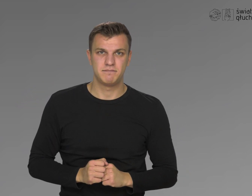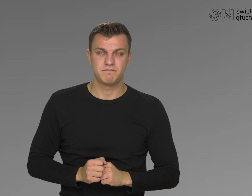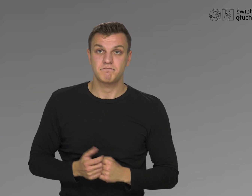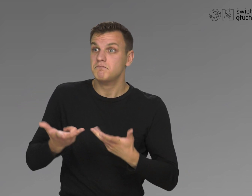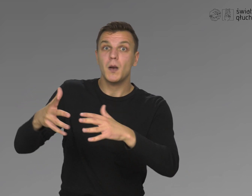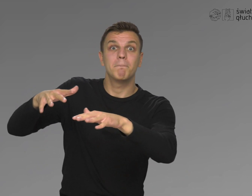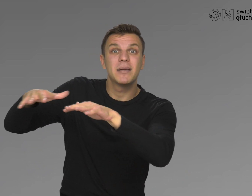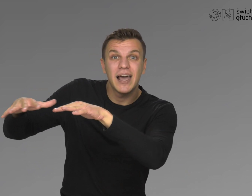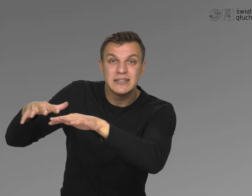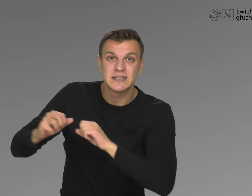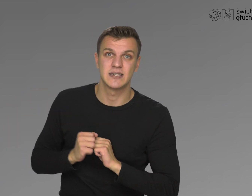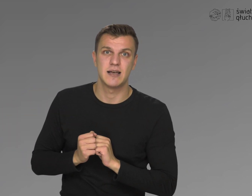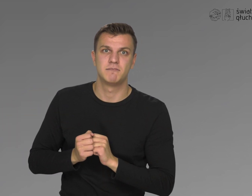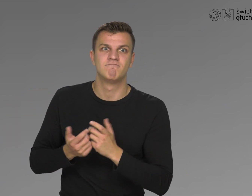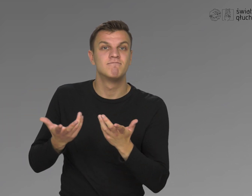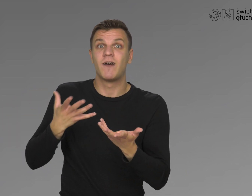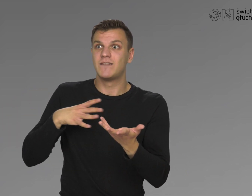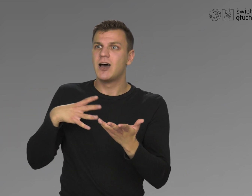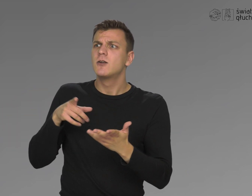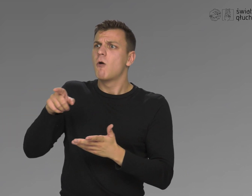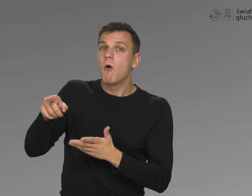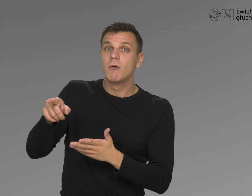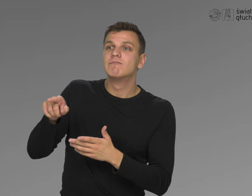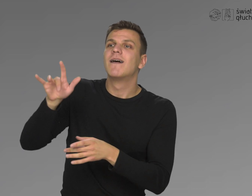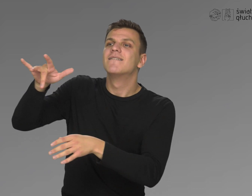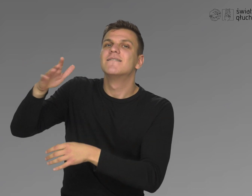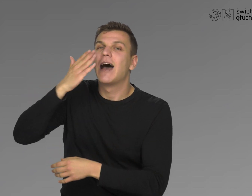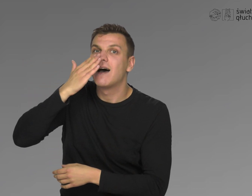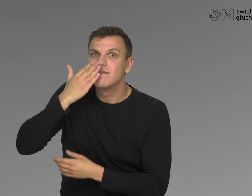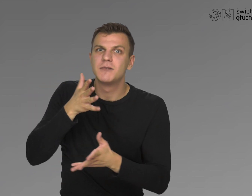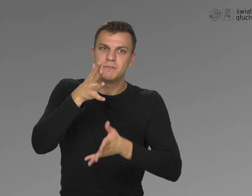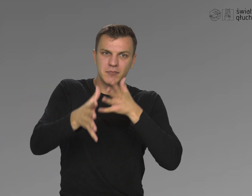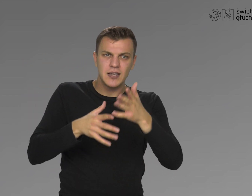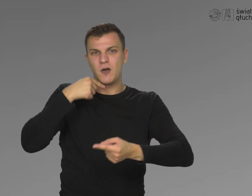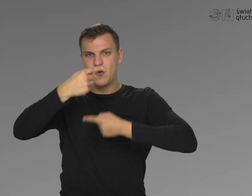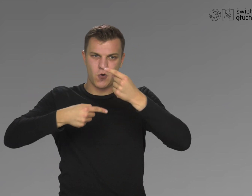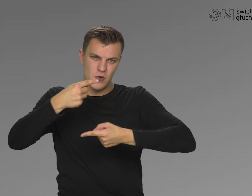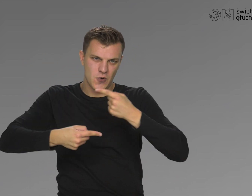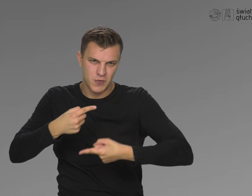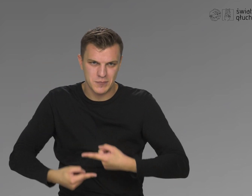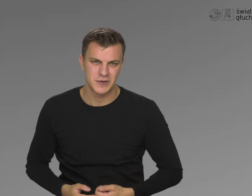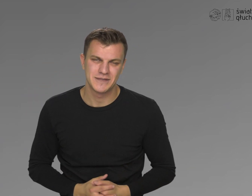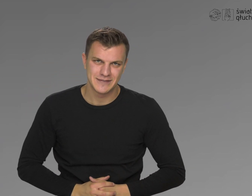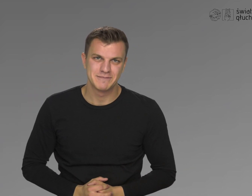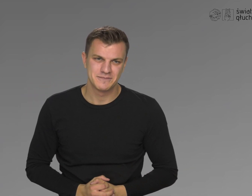If it’s a place, what does it look like? Describe it.